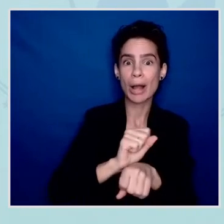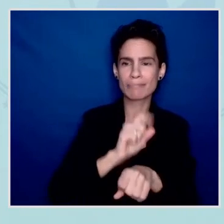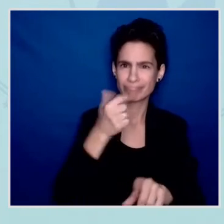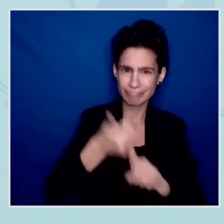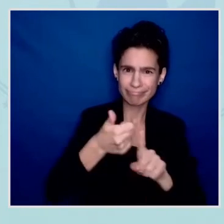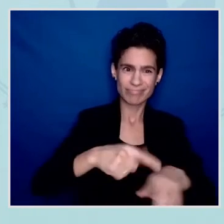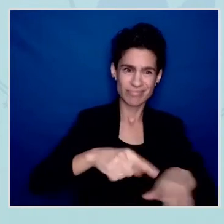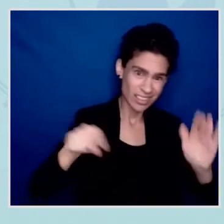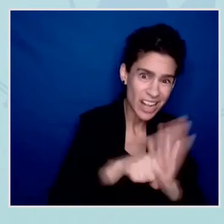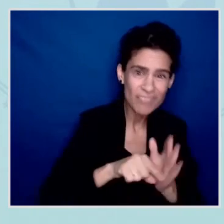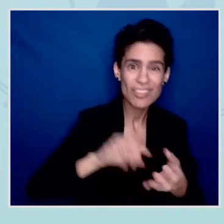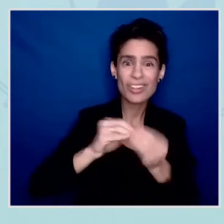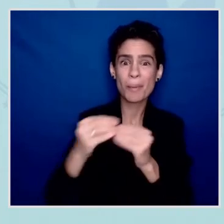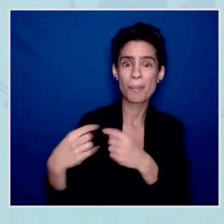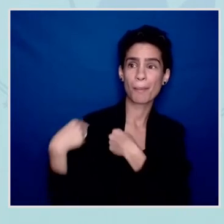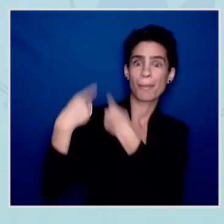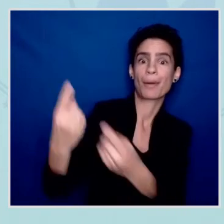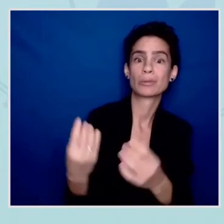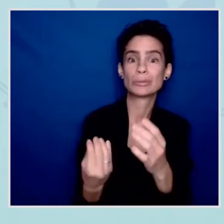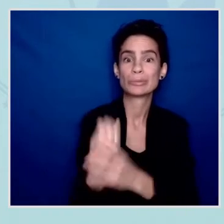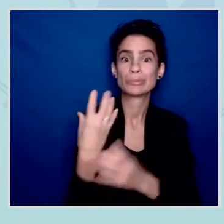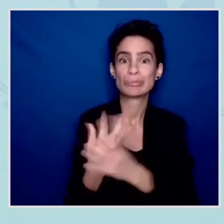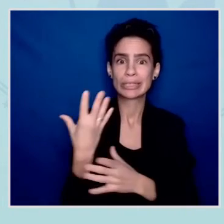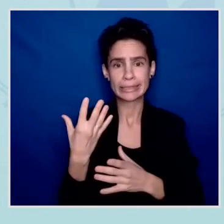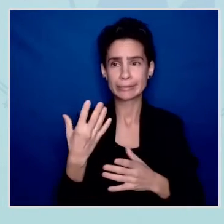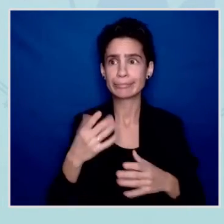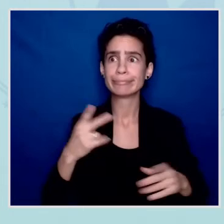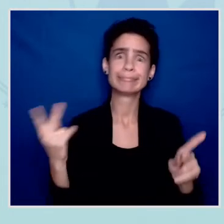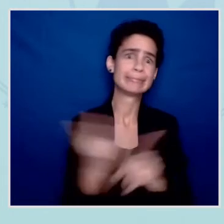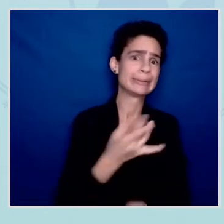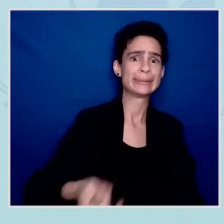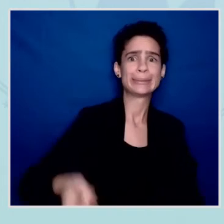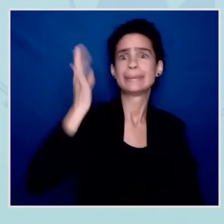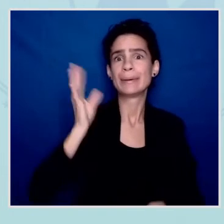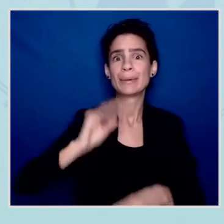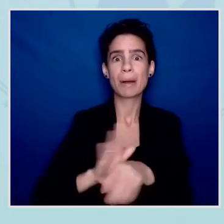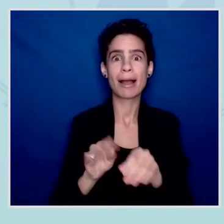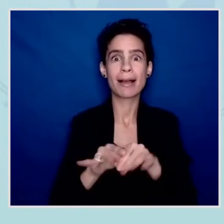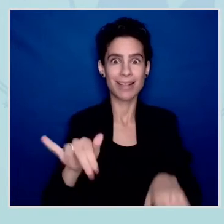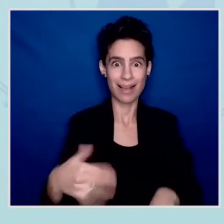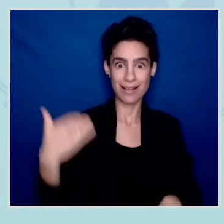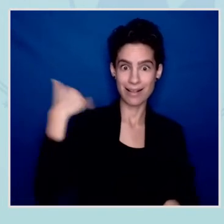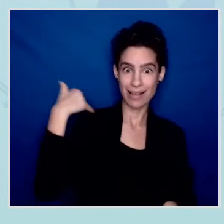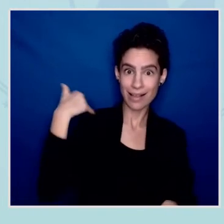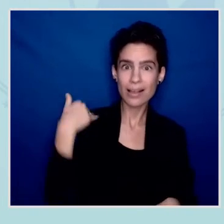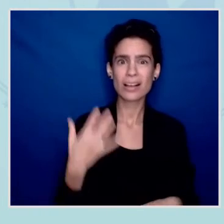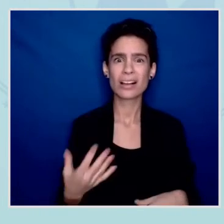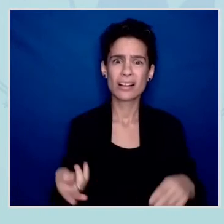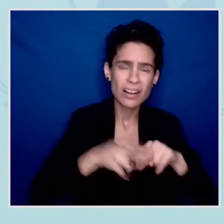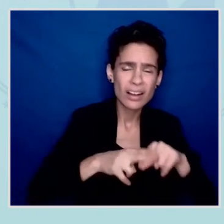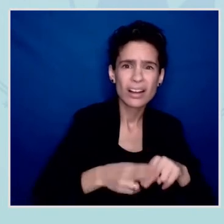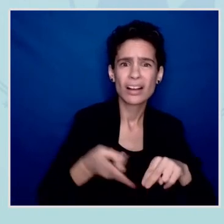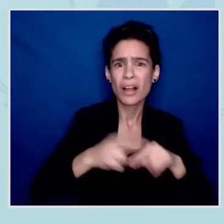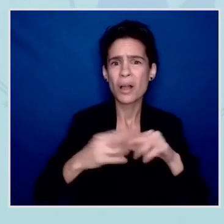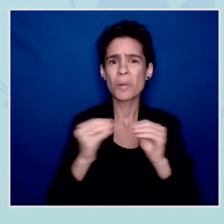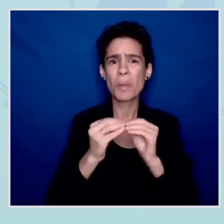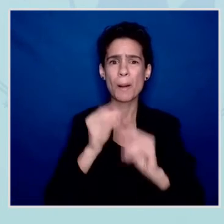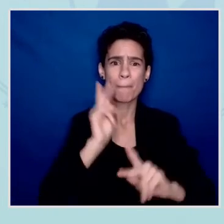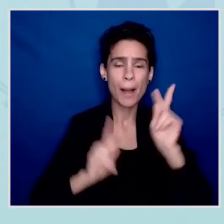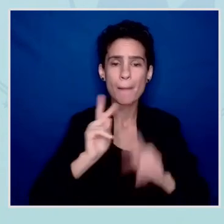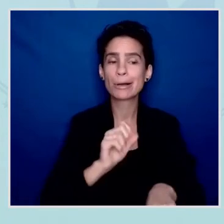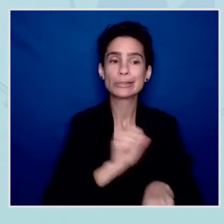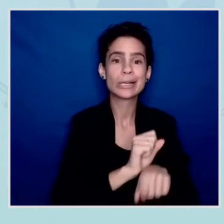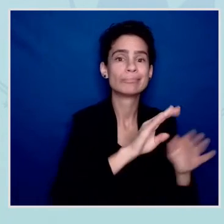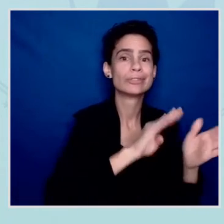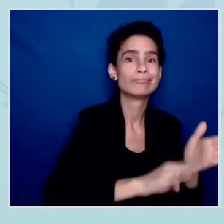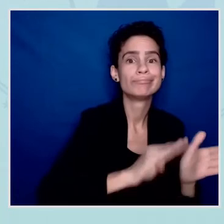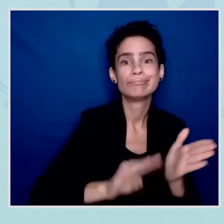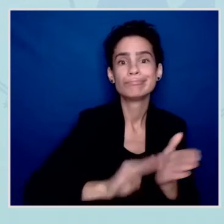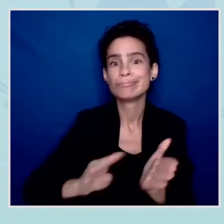WE LOST ANOTHER 140,000 JOBS,